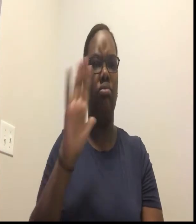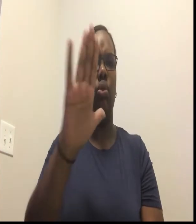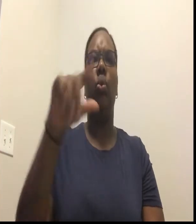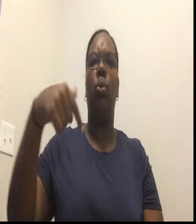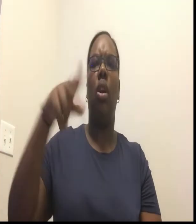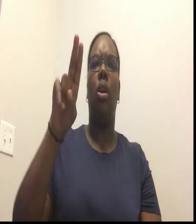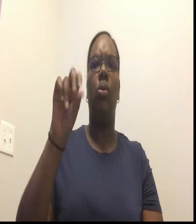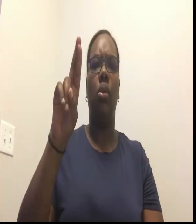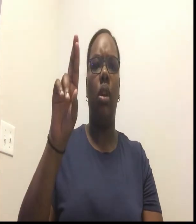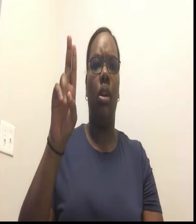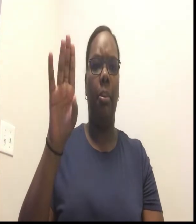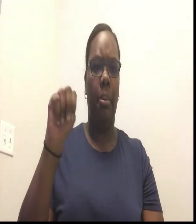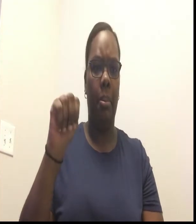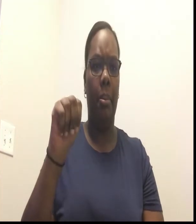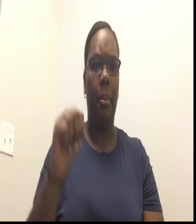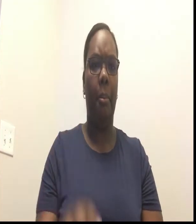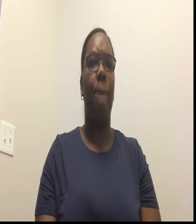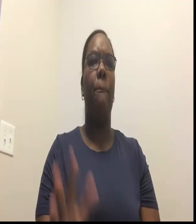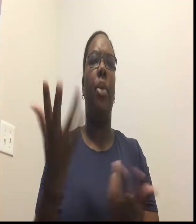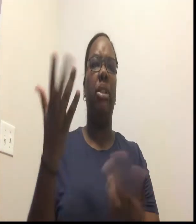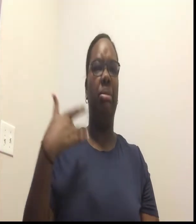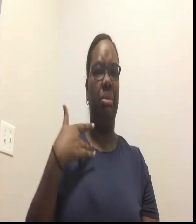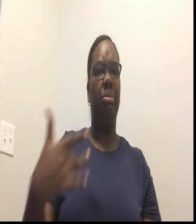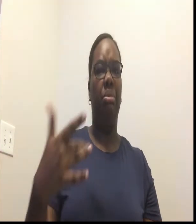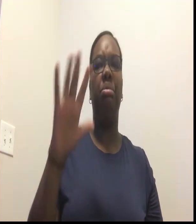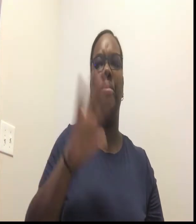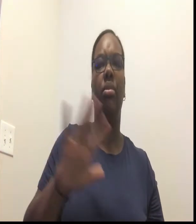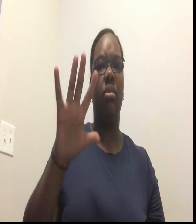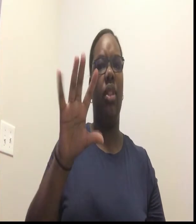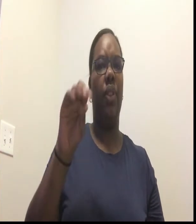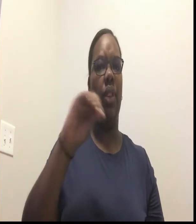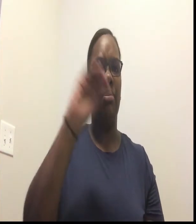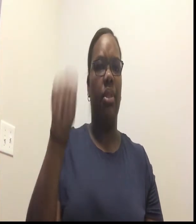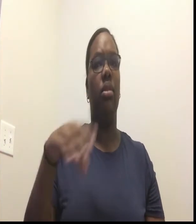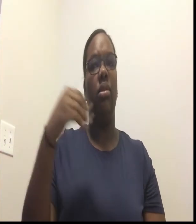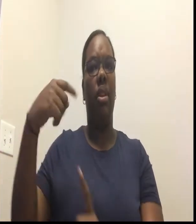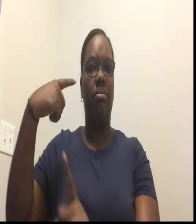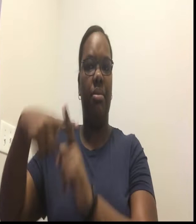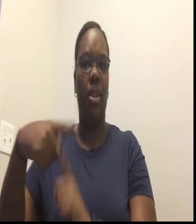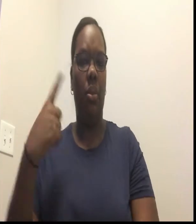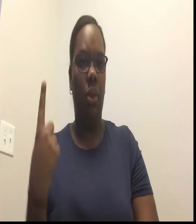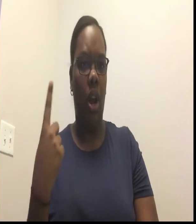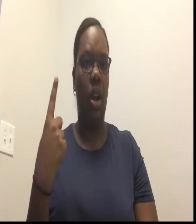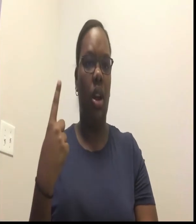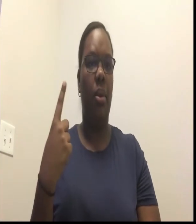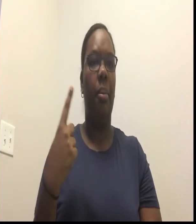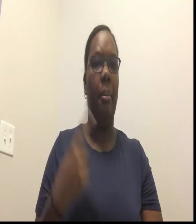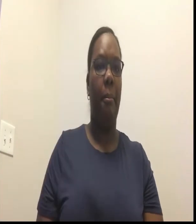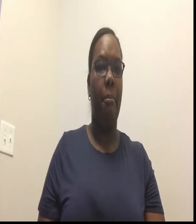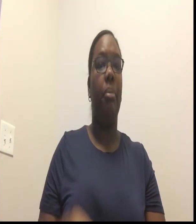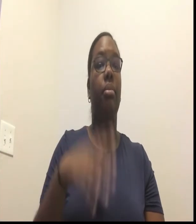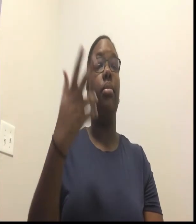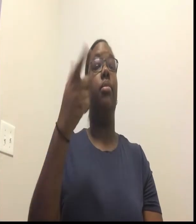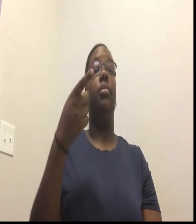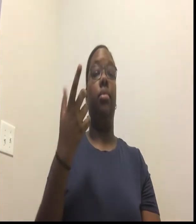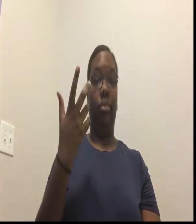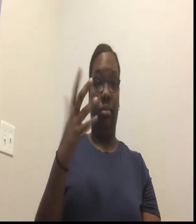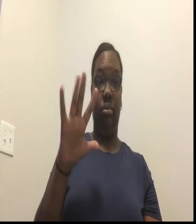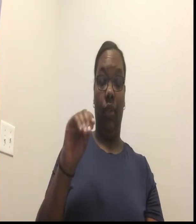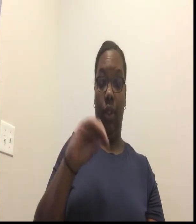vote. A majority vote is your quorum and it's usually 50% plus one.